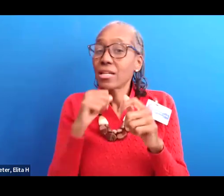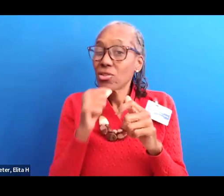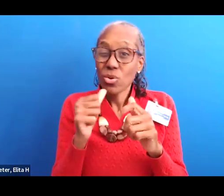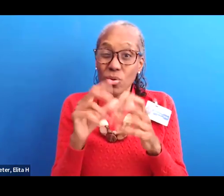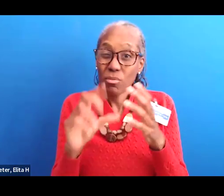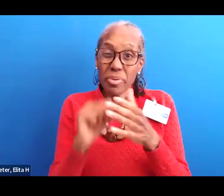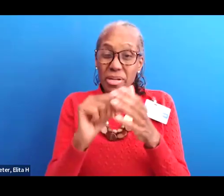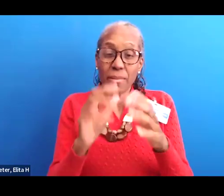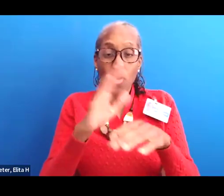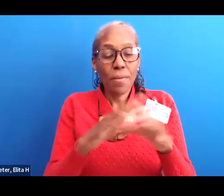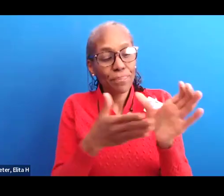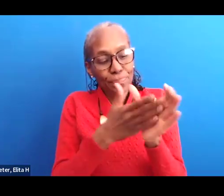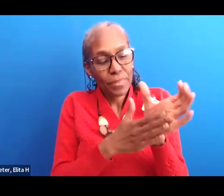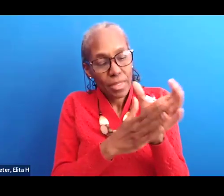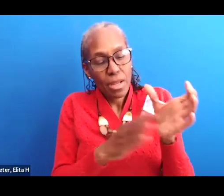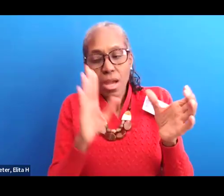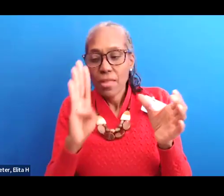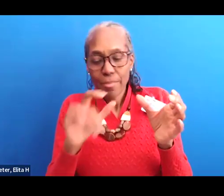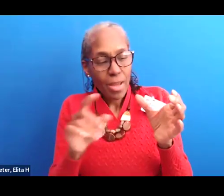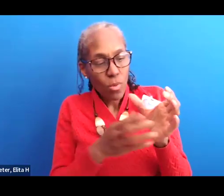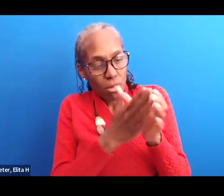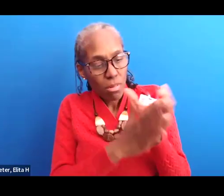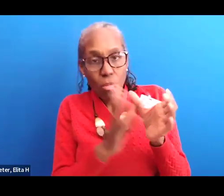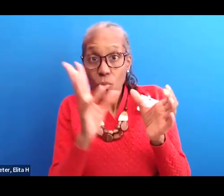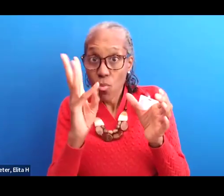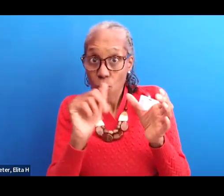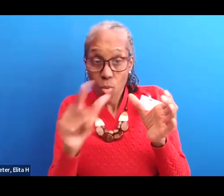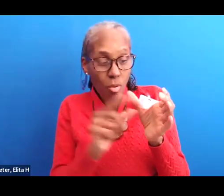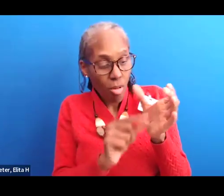it up against the bowel wall. If it's not against the bowel wall, it's not going